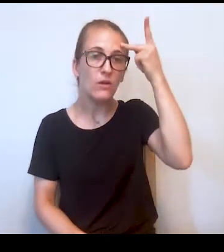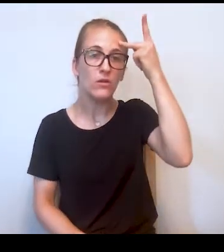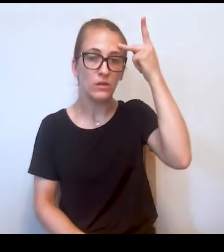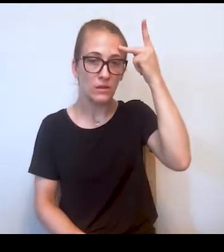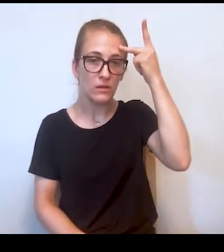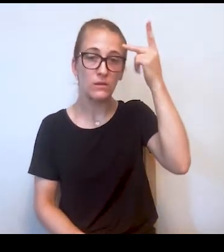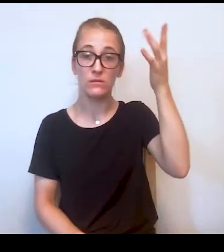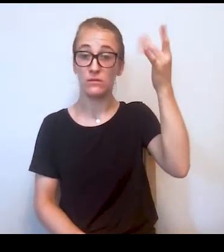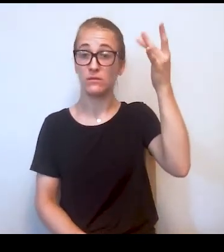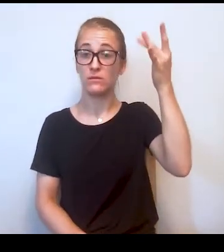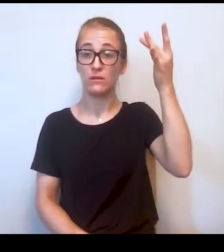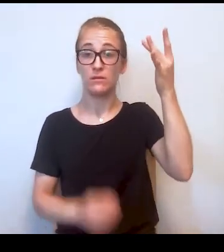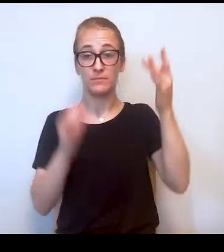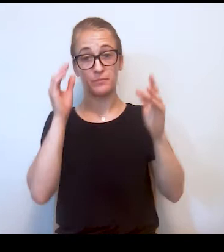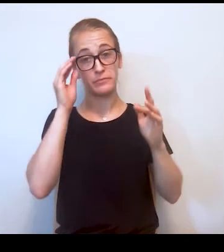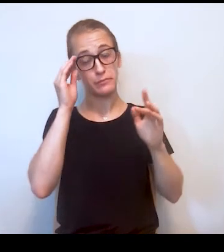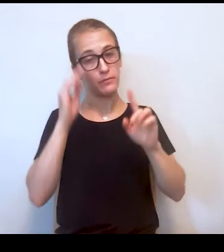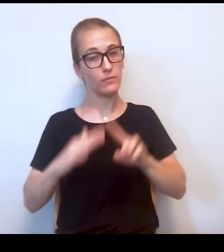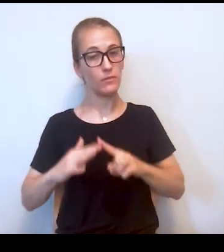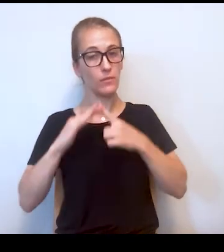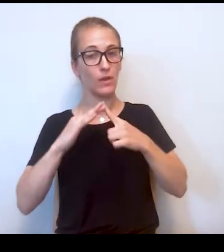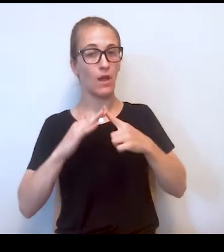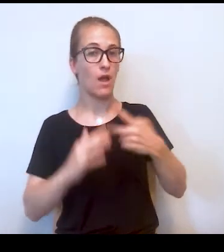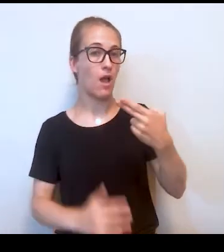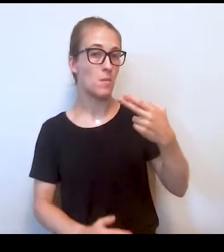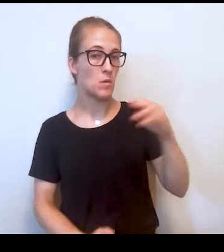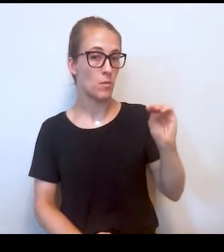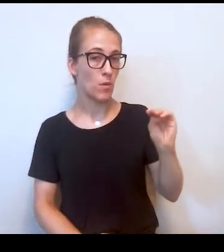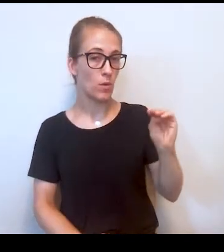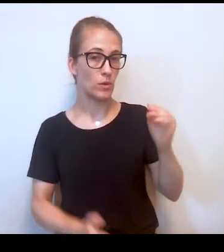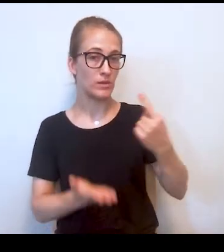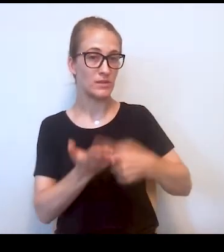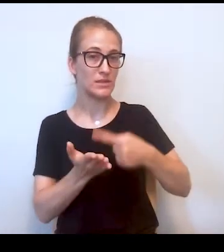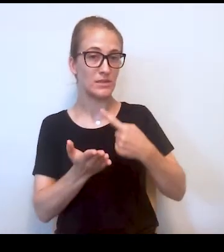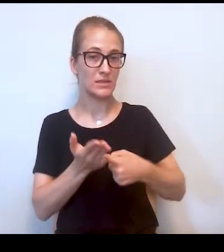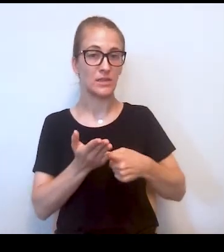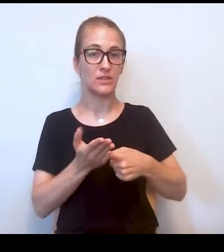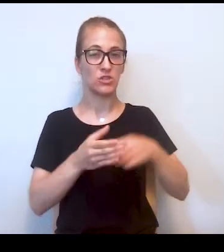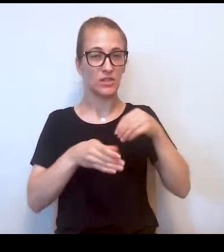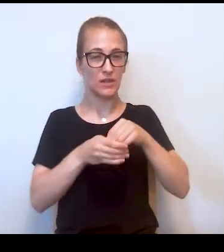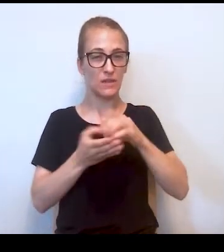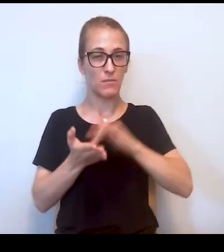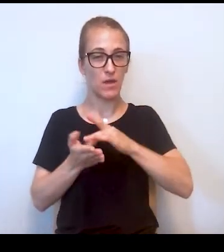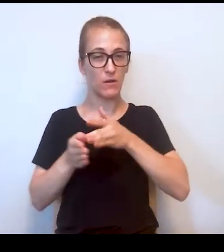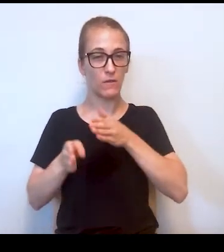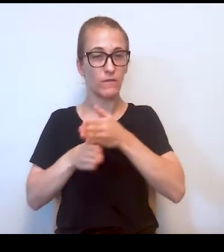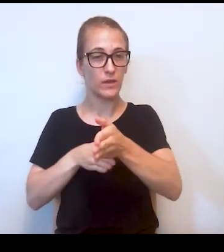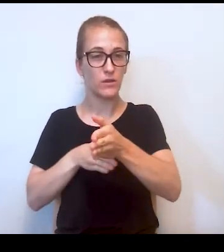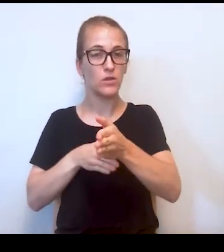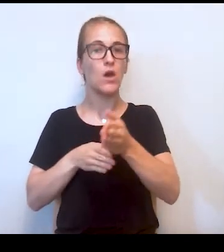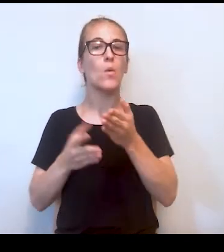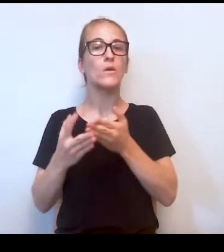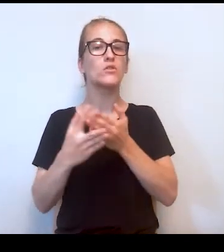was through this very famous genetic uprising of these very powerful individuals.